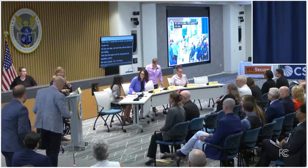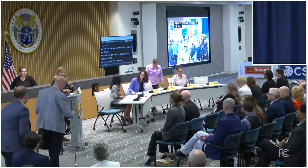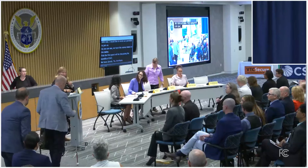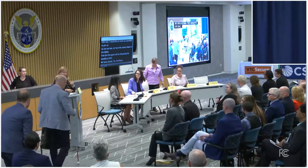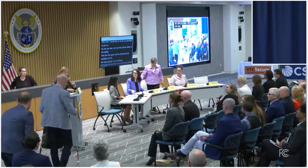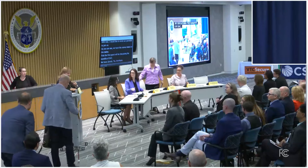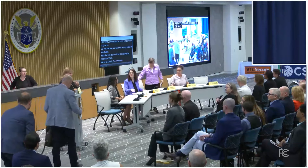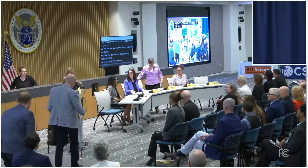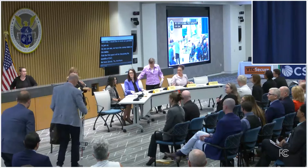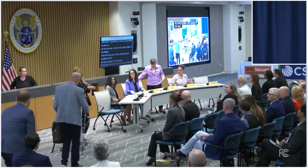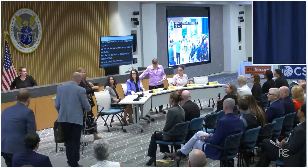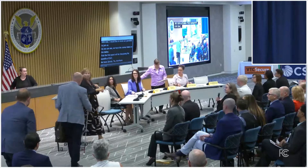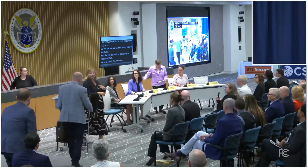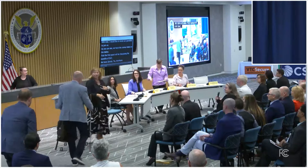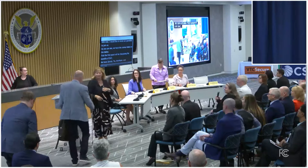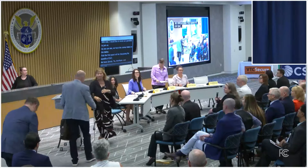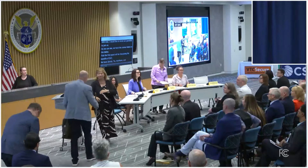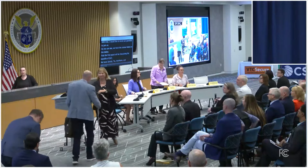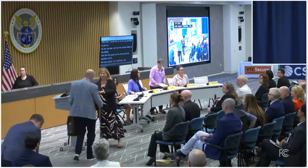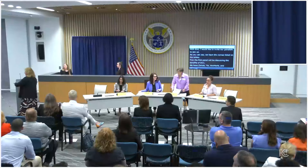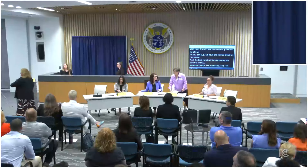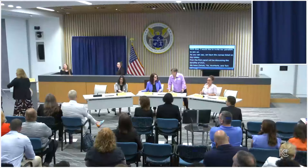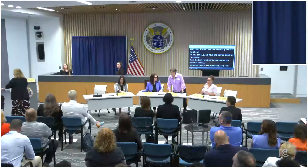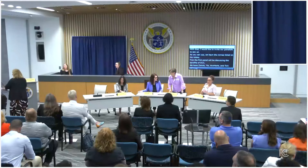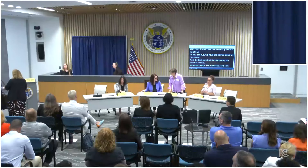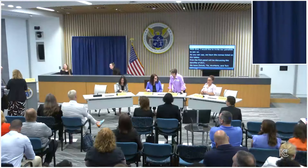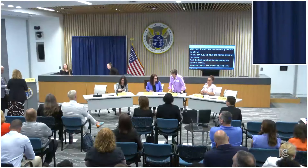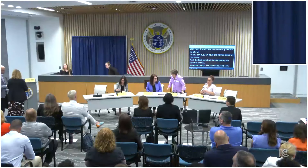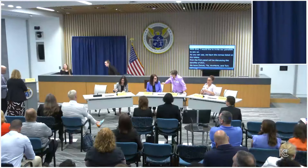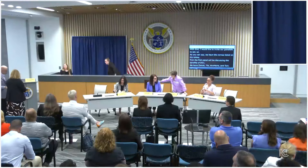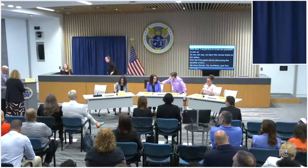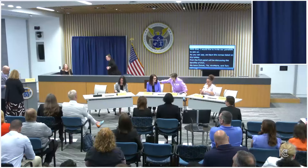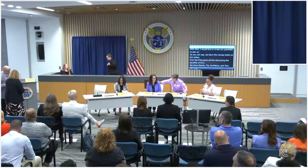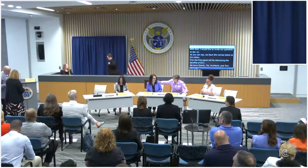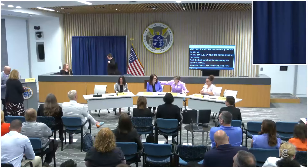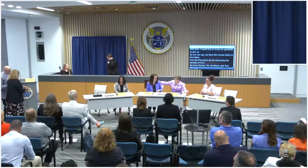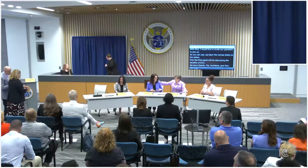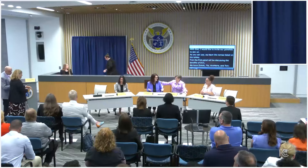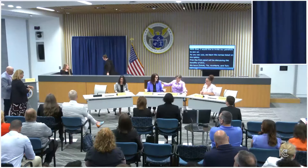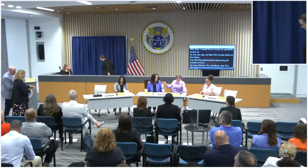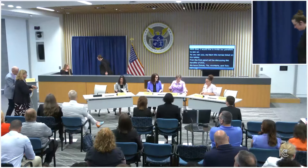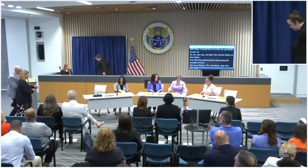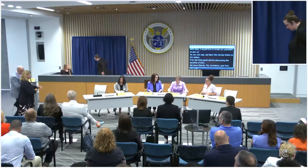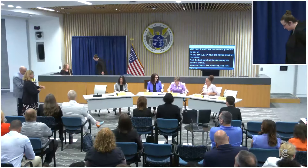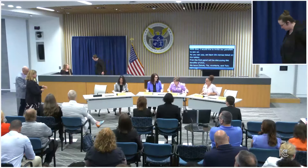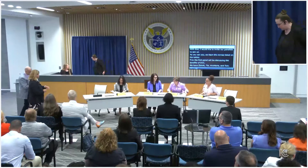BE DISCUSSING THE BENEFITS OF DVC.